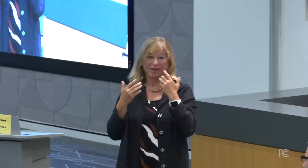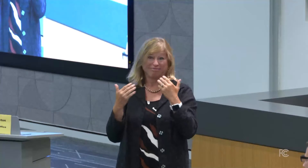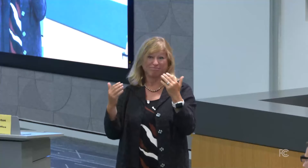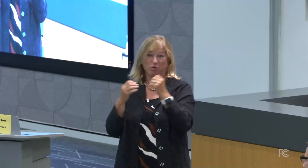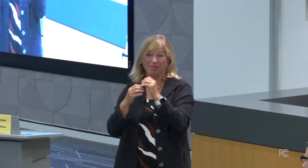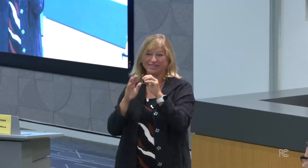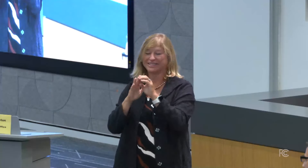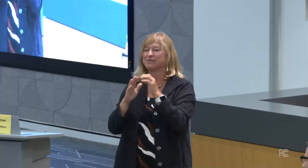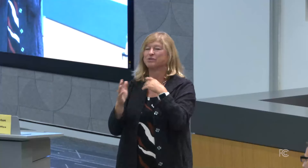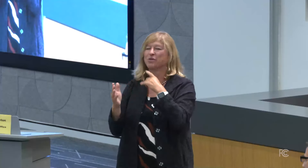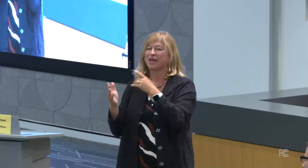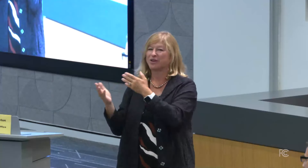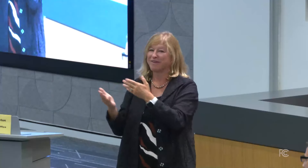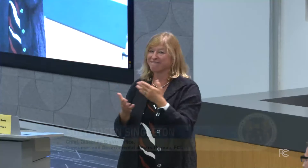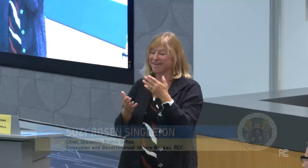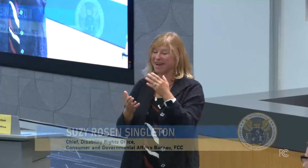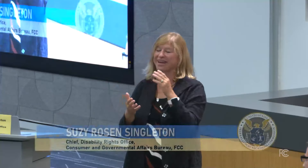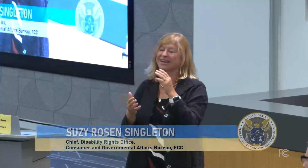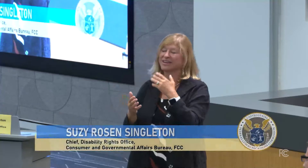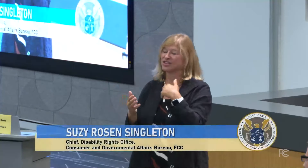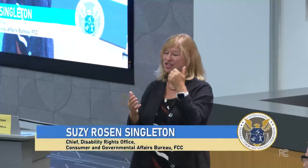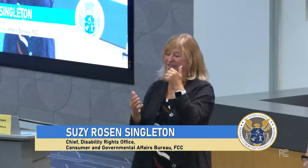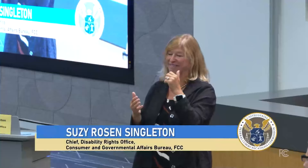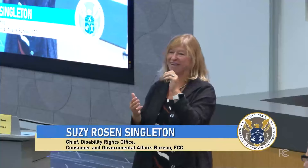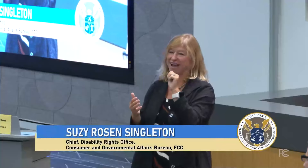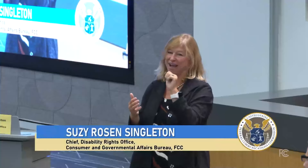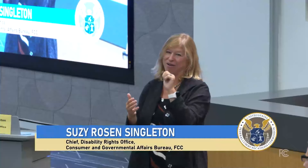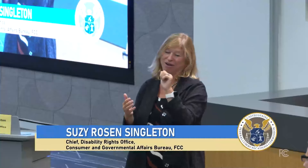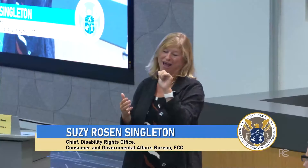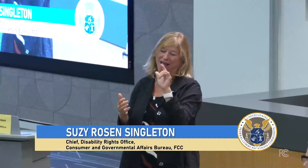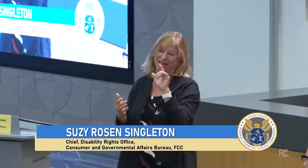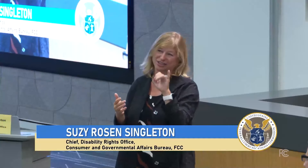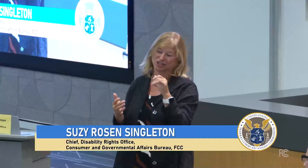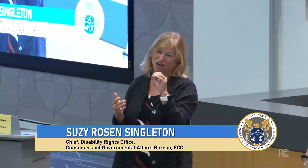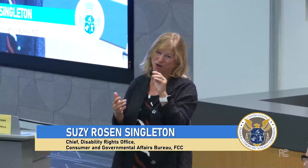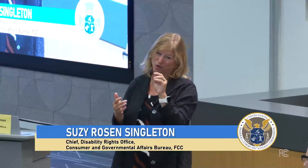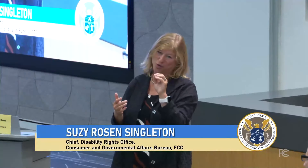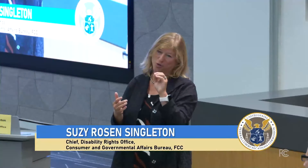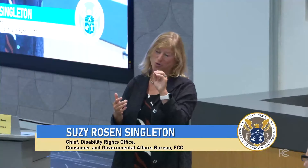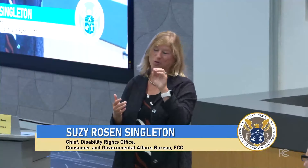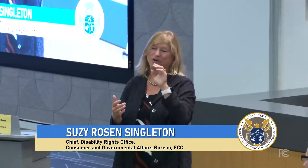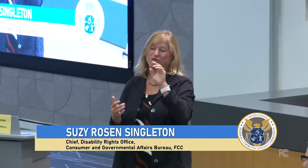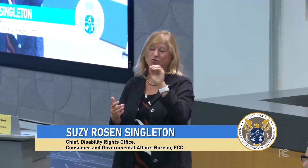AND WE HAVE AN EXHIBIT PERIOD FOLLOWING IN A BIT TO WHERE YOU CAN TRY OUT FOR YOURSELVES AND SEE WHAT DVC